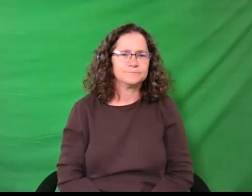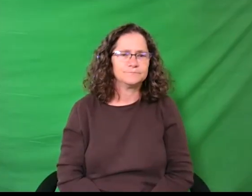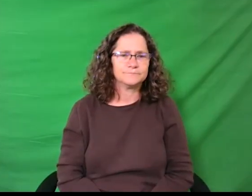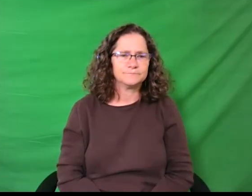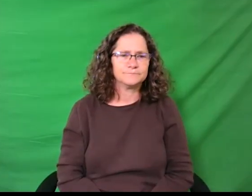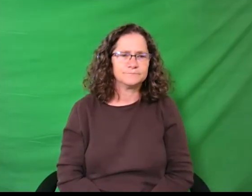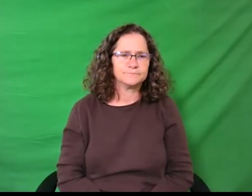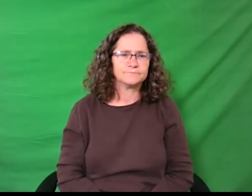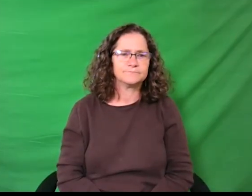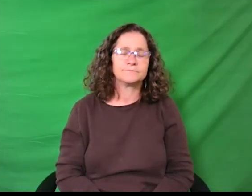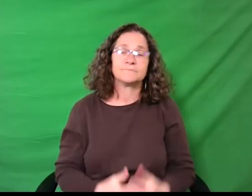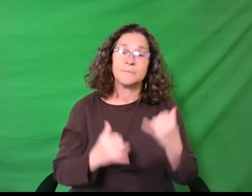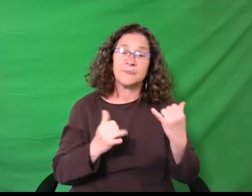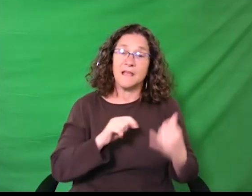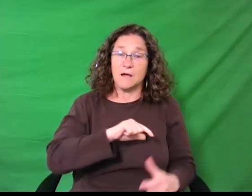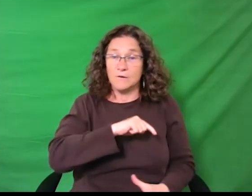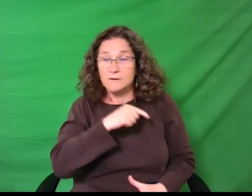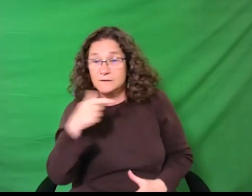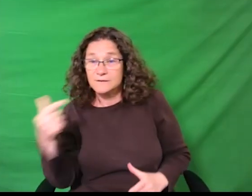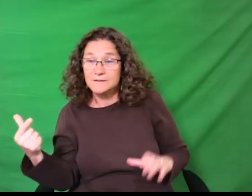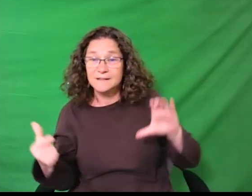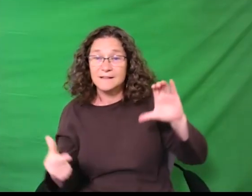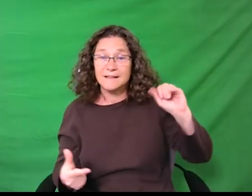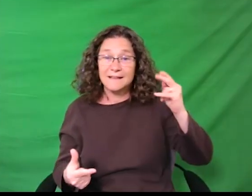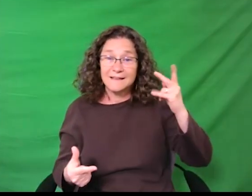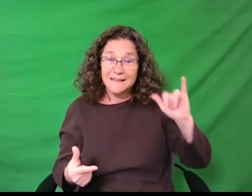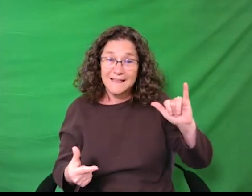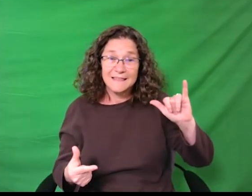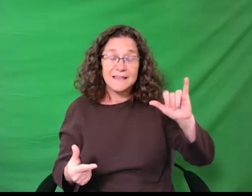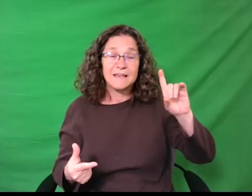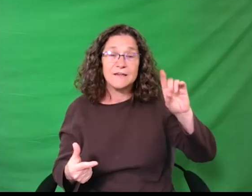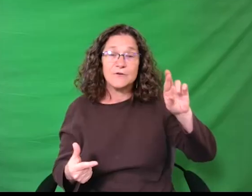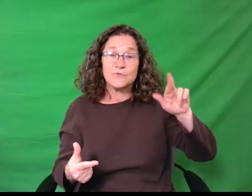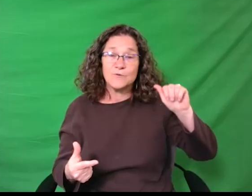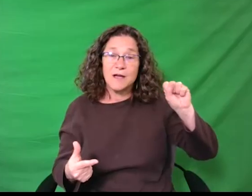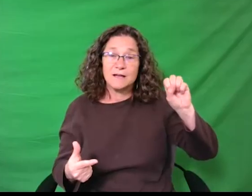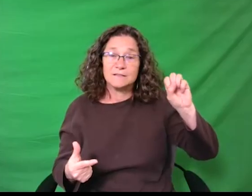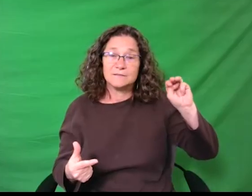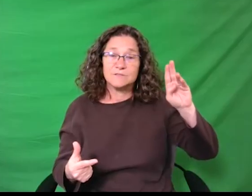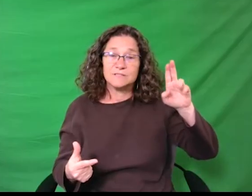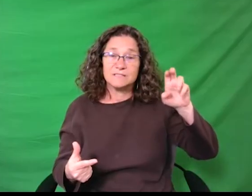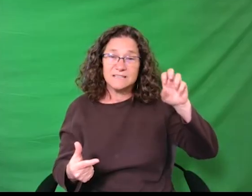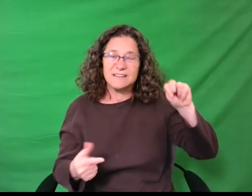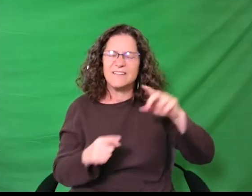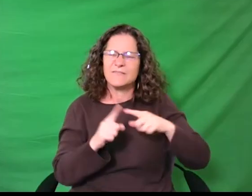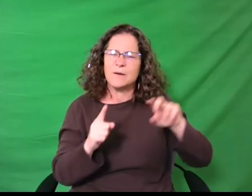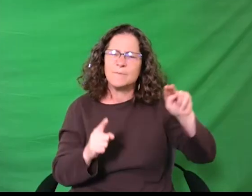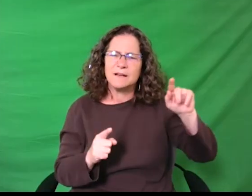So I'll take over now. I'm Dr. Cathy Rasmussen. I'm at Nazareth College in Rochester, New York.